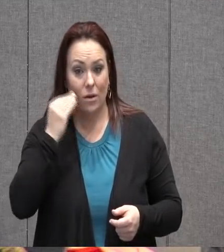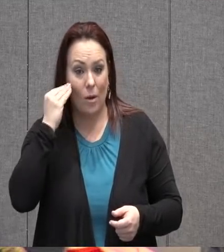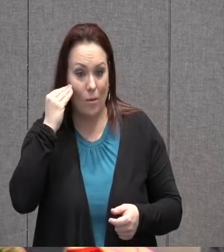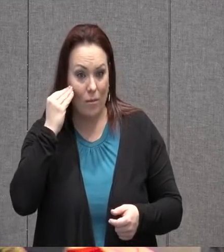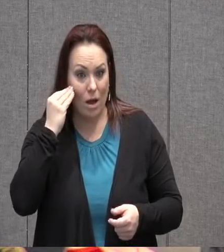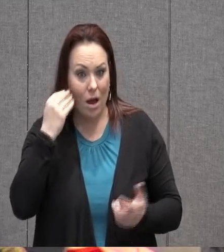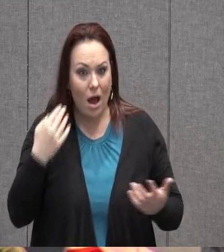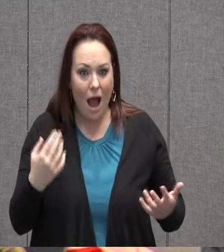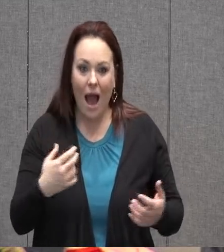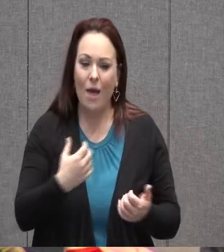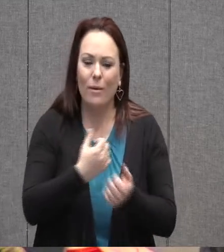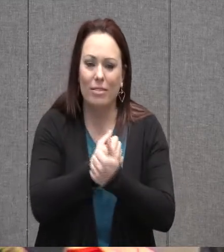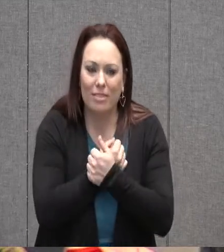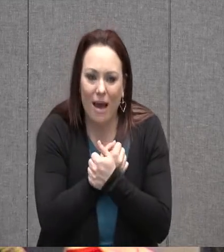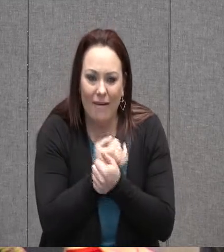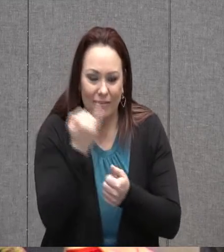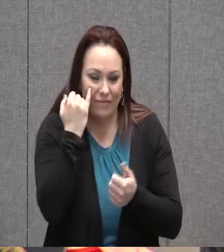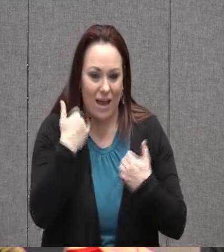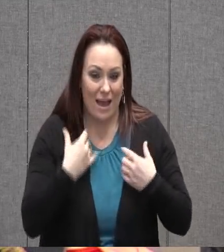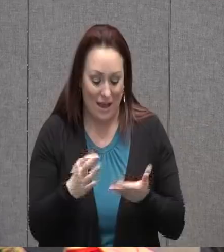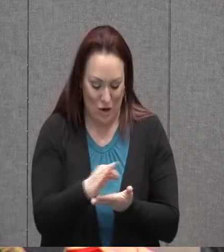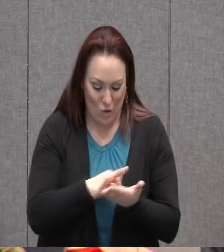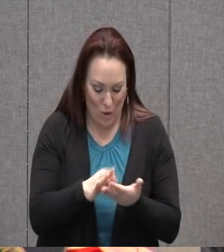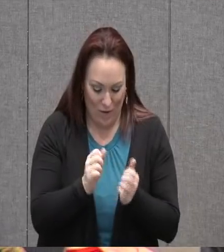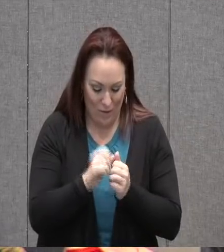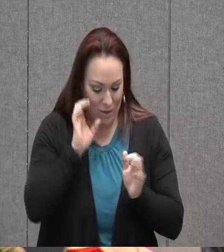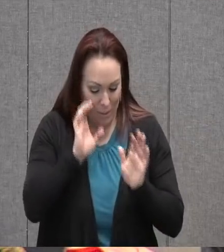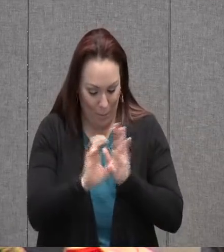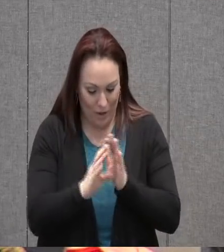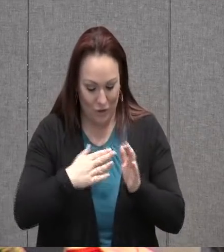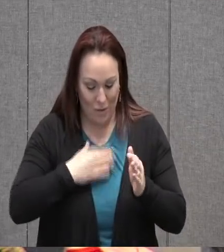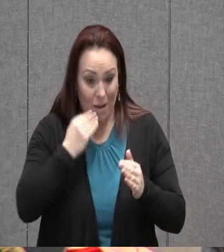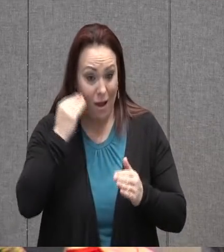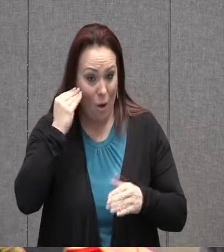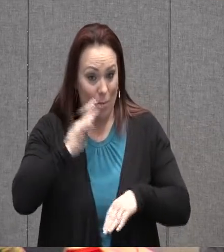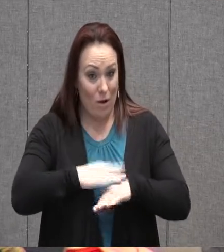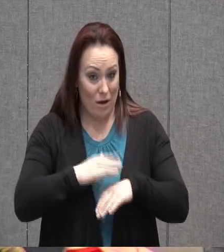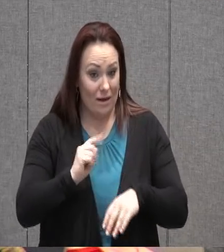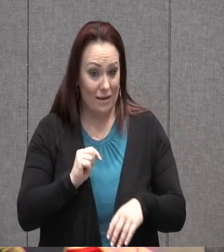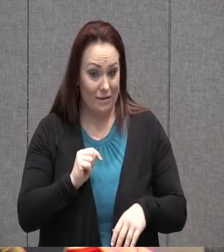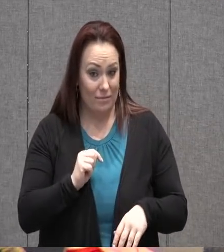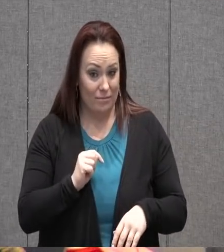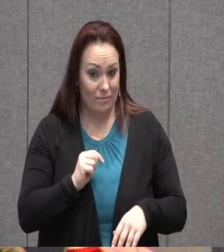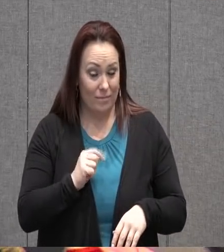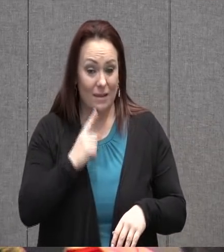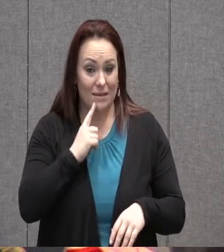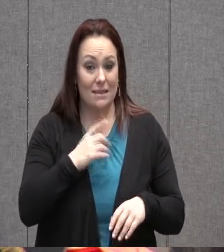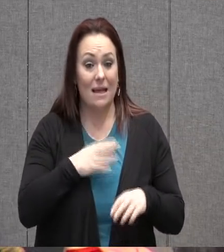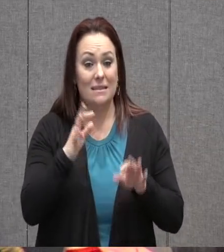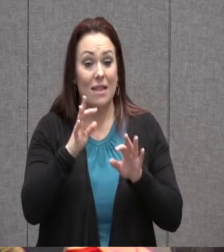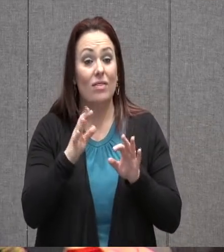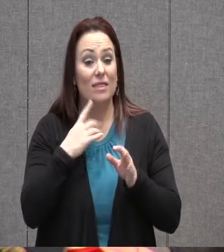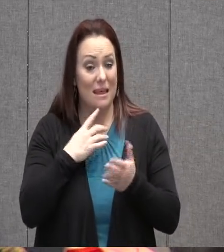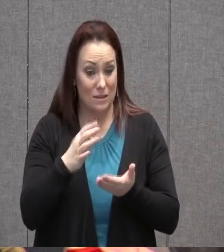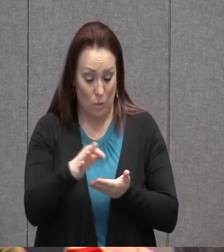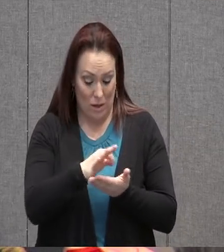I would love a coin with my home on it. It also says that a coin is worth five cents.